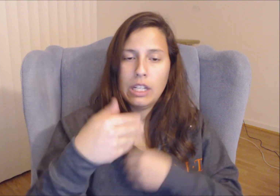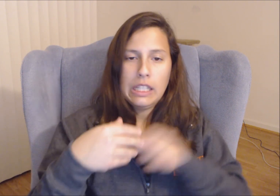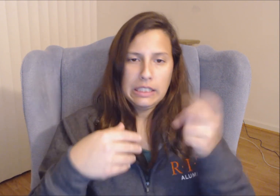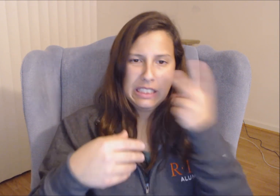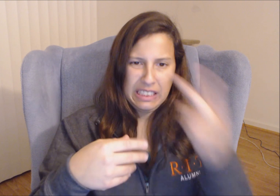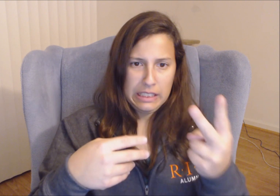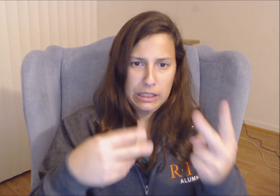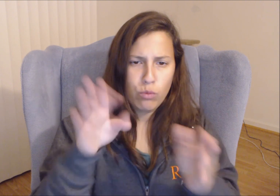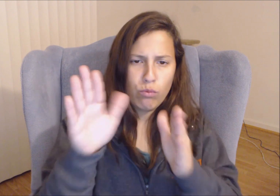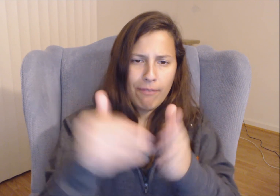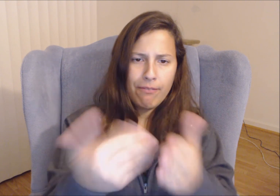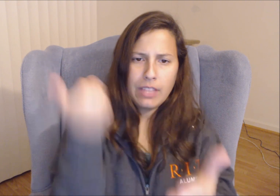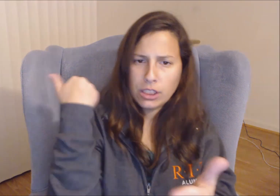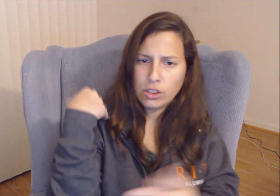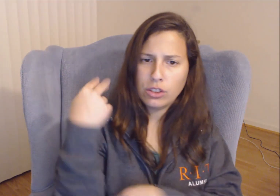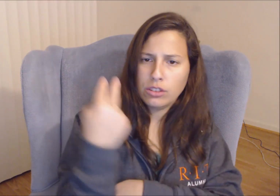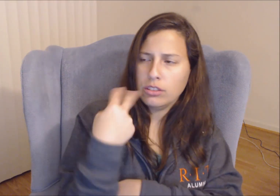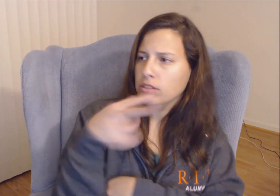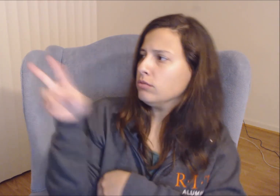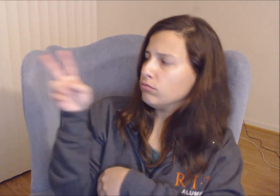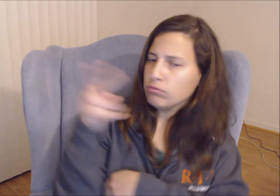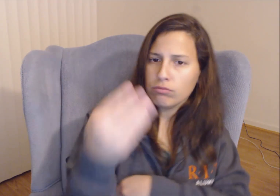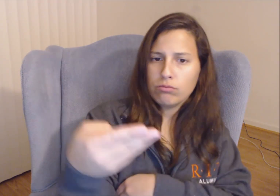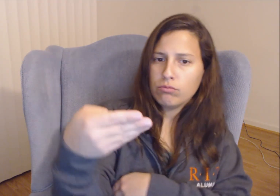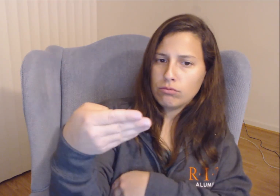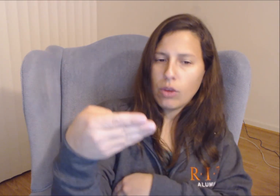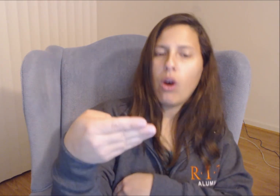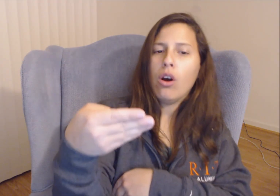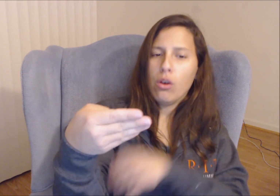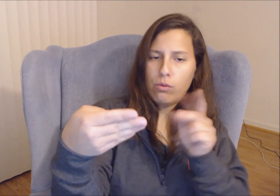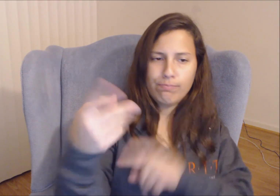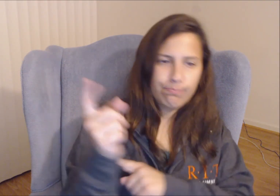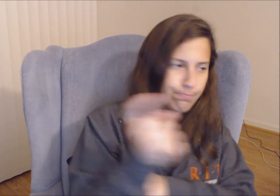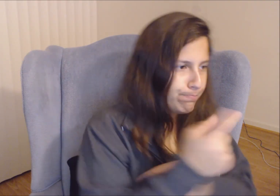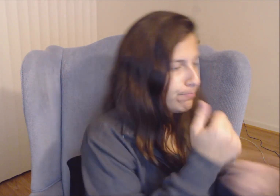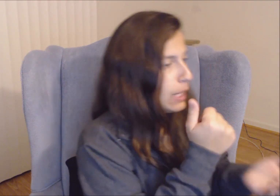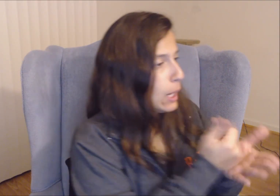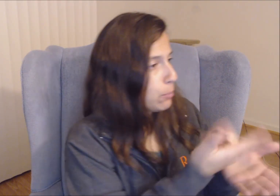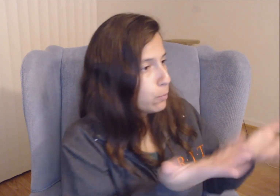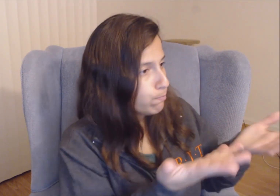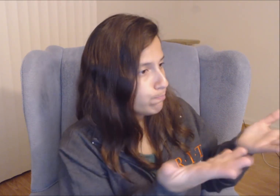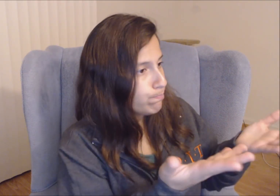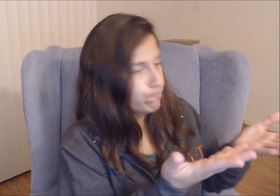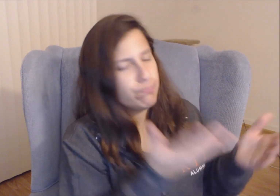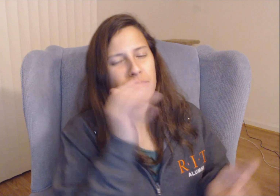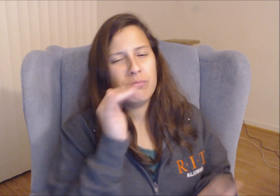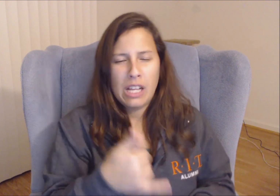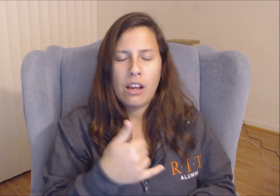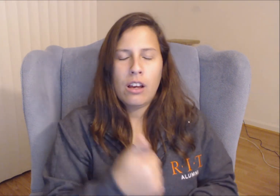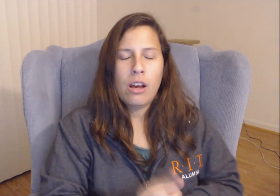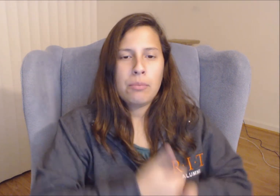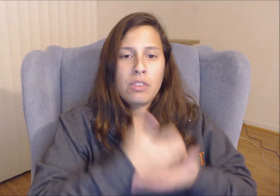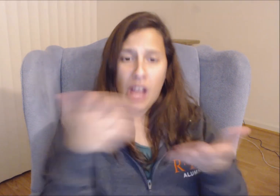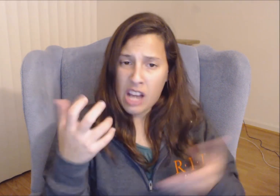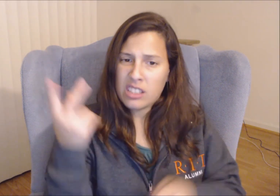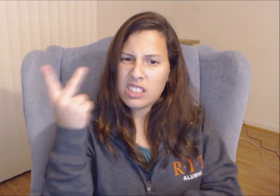So I can see the reflection behind me. I can be quick responsive to do my service. Having mirror does help a lot.